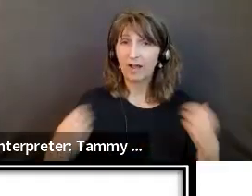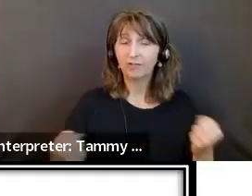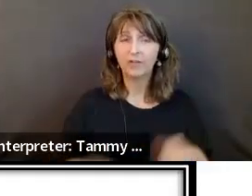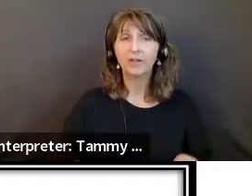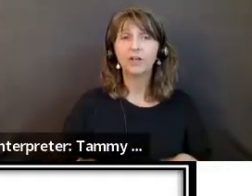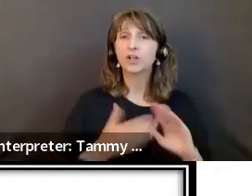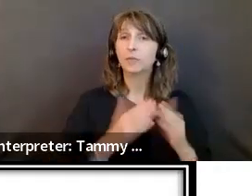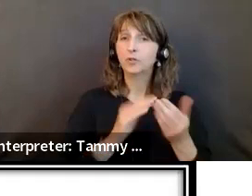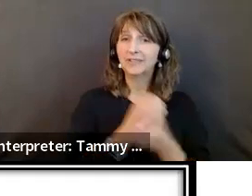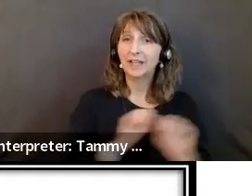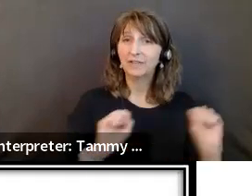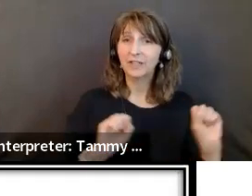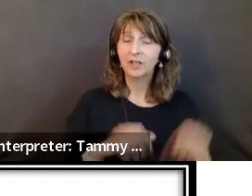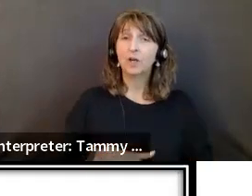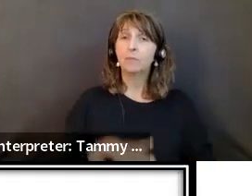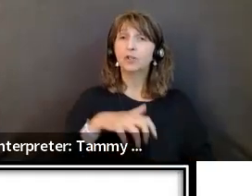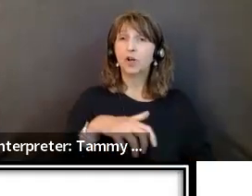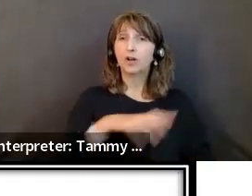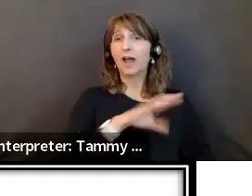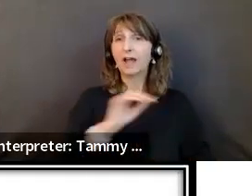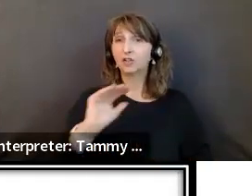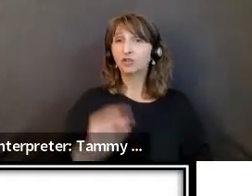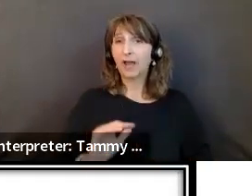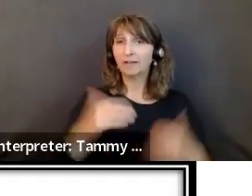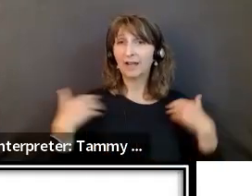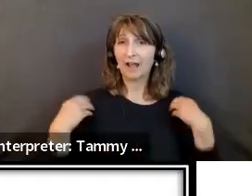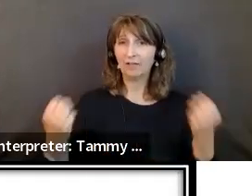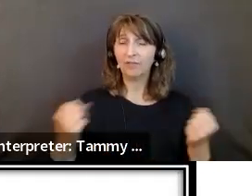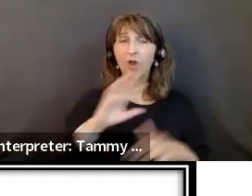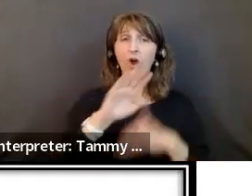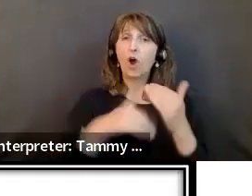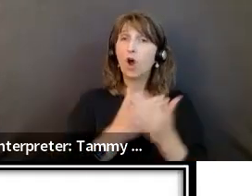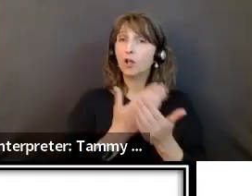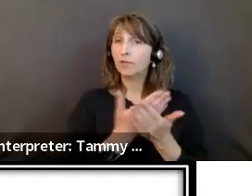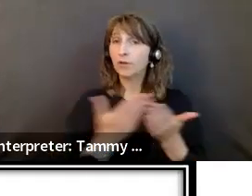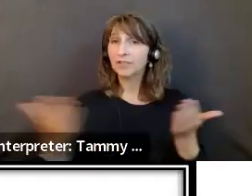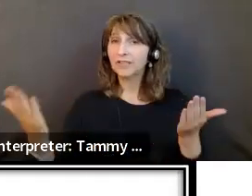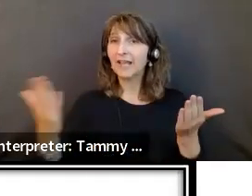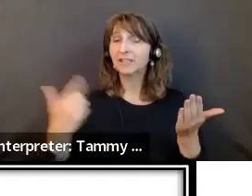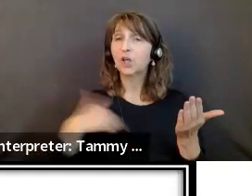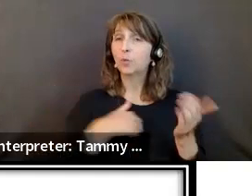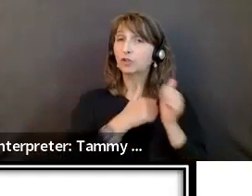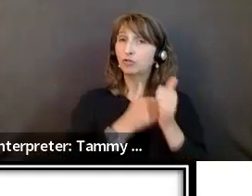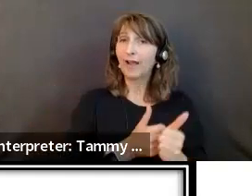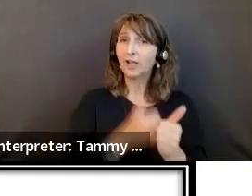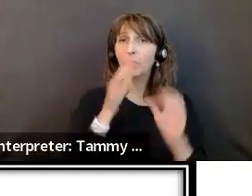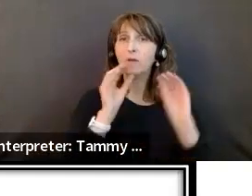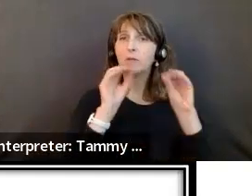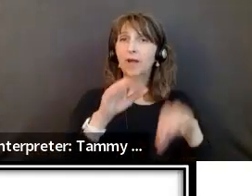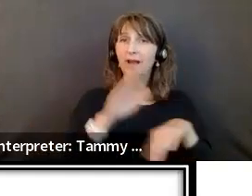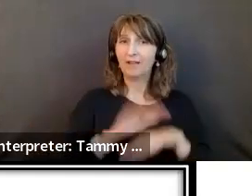And all of those objectives that we talked about. Those indicators that we'll be tracking will be housed on this dashboard. And you'll be able to see what our progress looks like. So we wanted to make sure that this ship is transparent and dynamic.